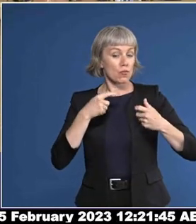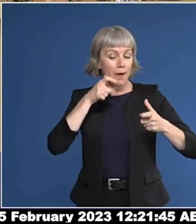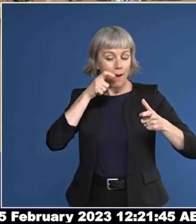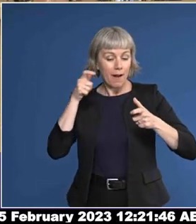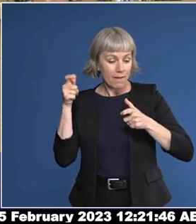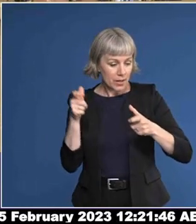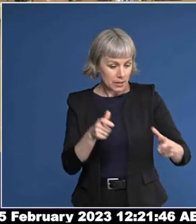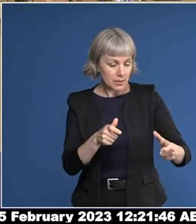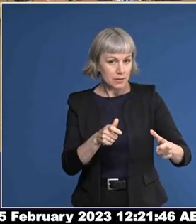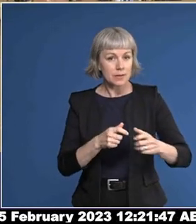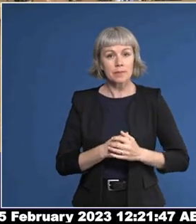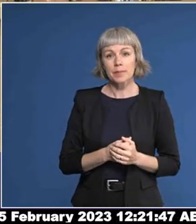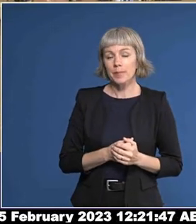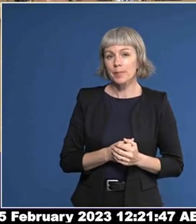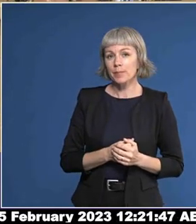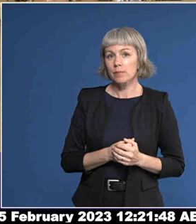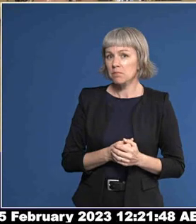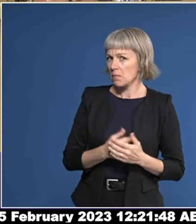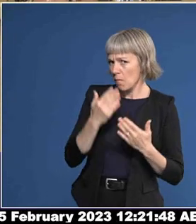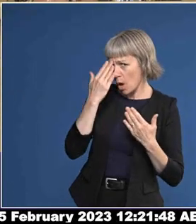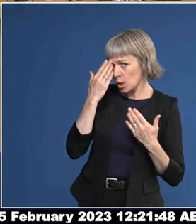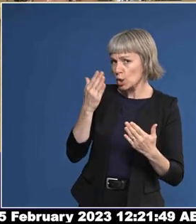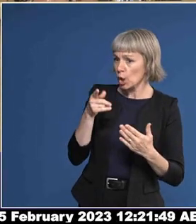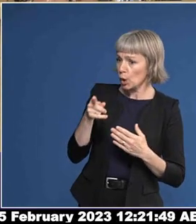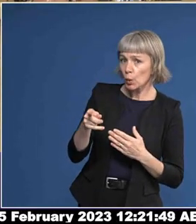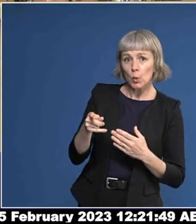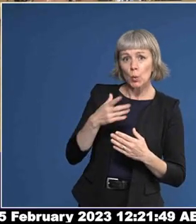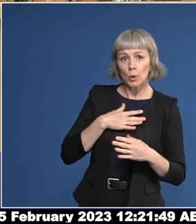made. I don't know if you had any questions you wanted to ask of Ms Toohey before I do.